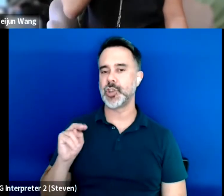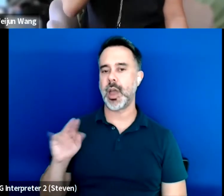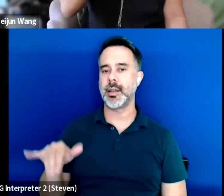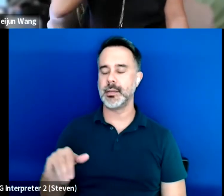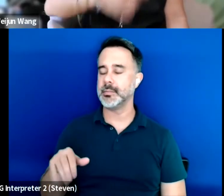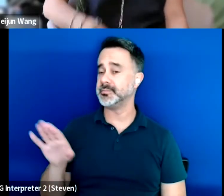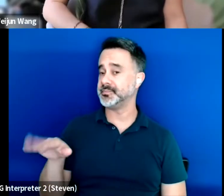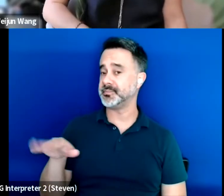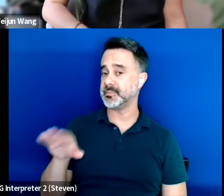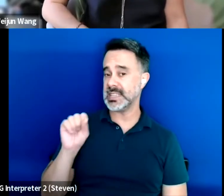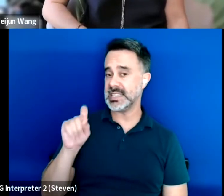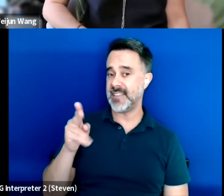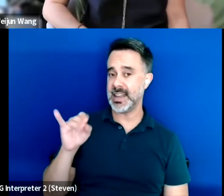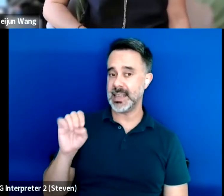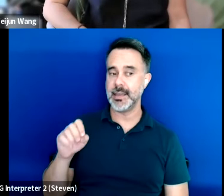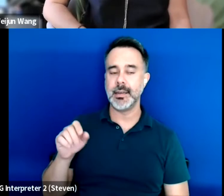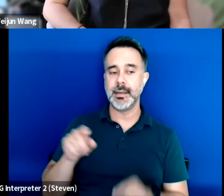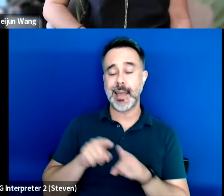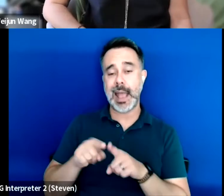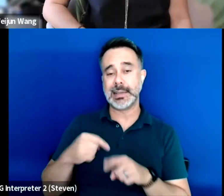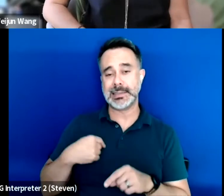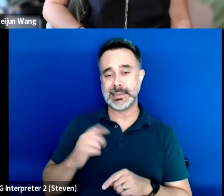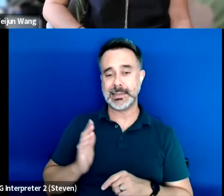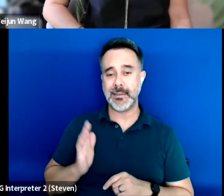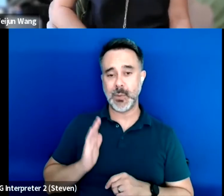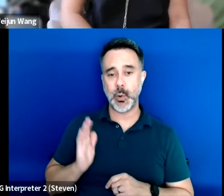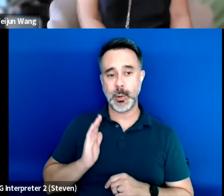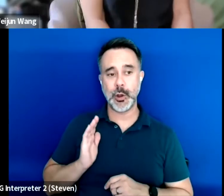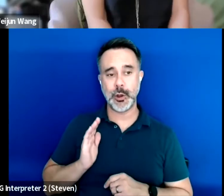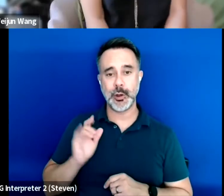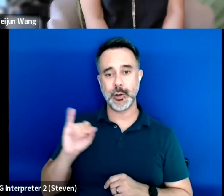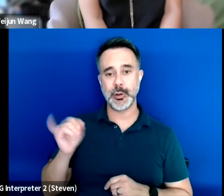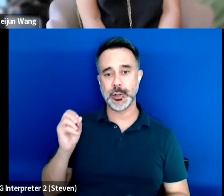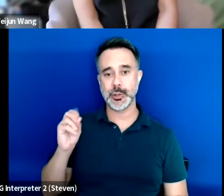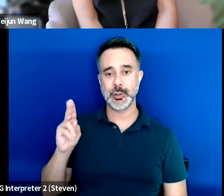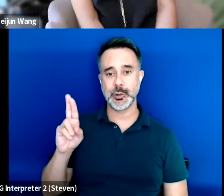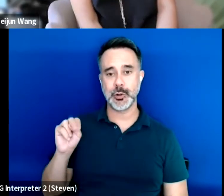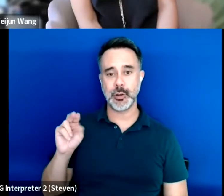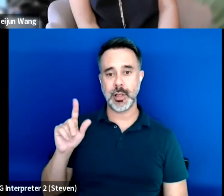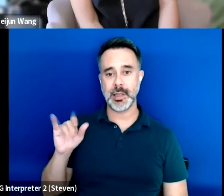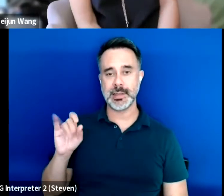Well, in one really large way, it is that it is very hard